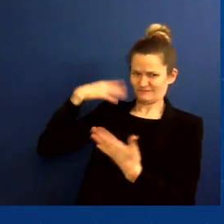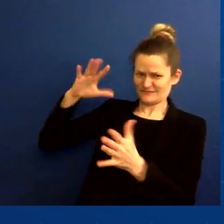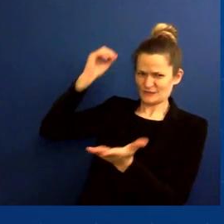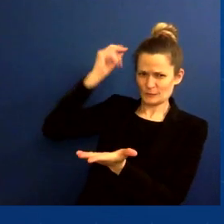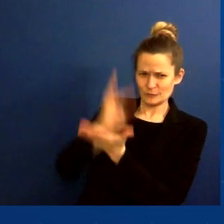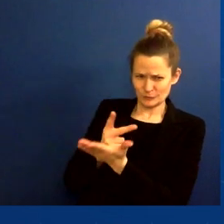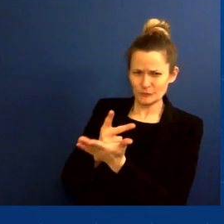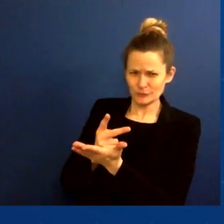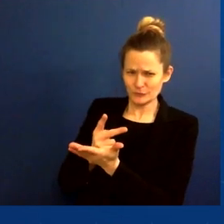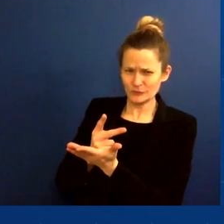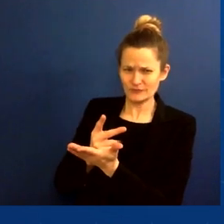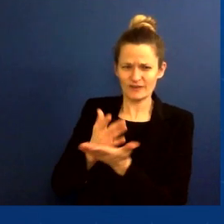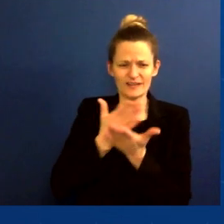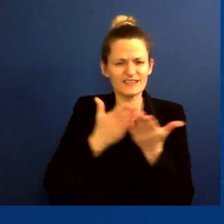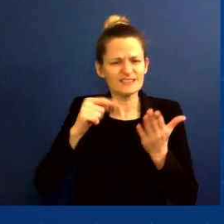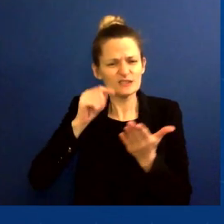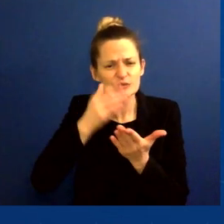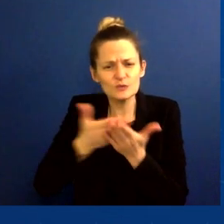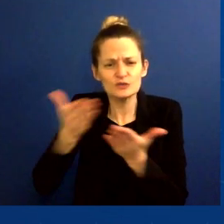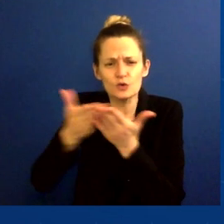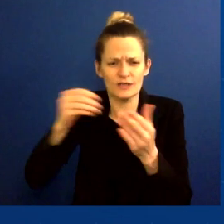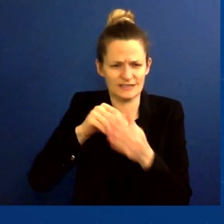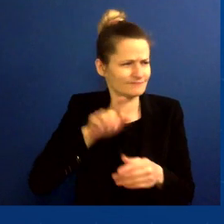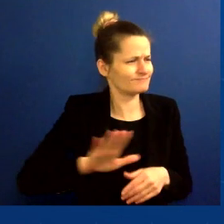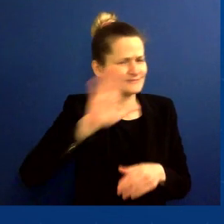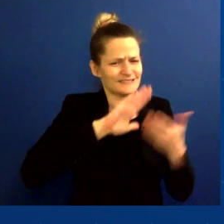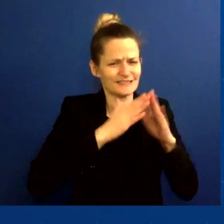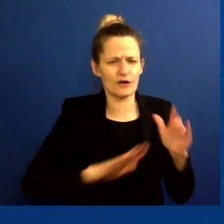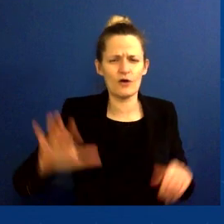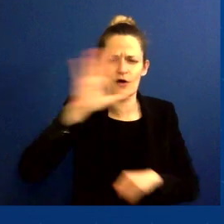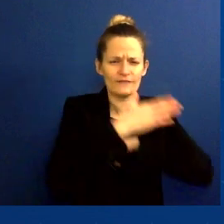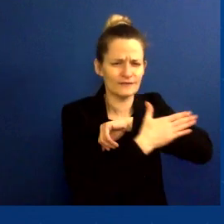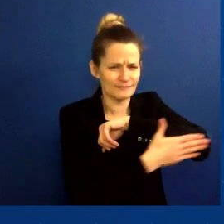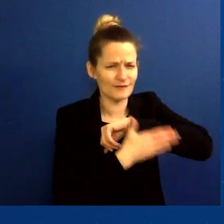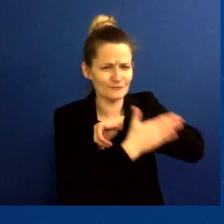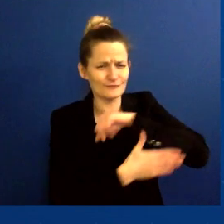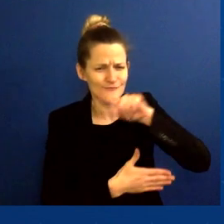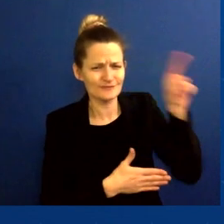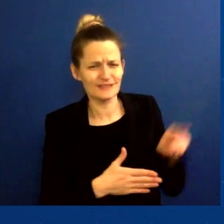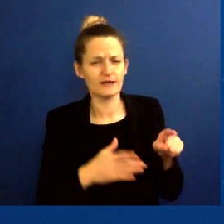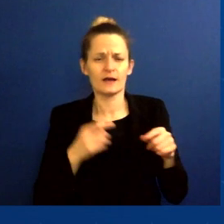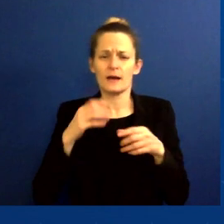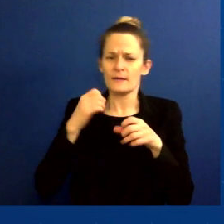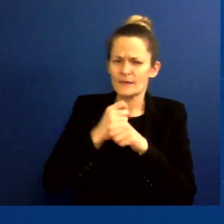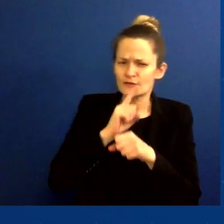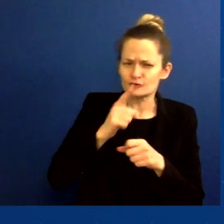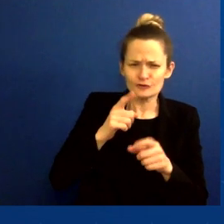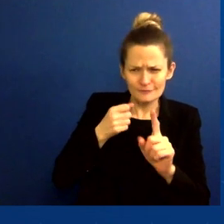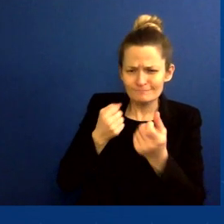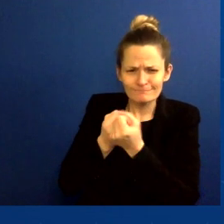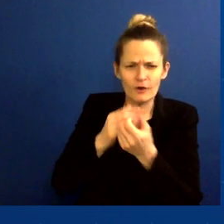to good middle class careers for women and workers of color. That means a more inclusive economy.